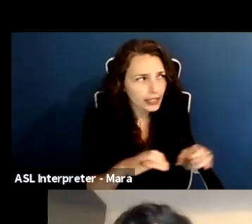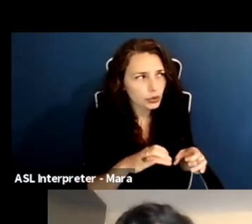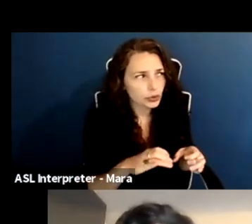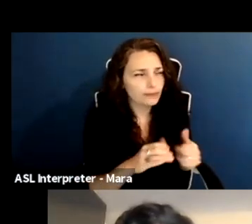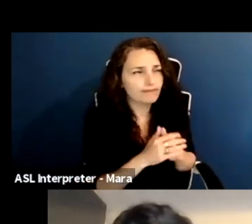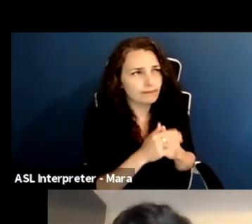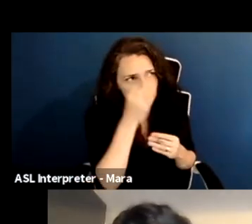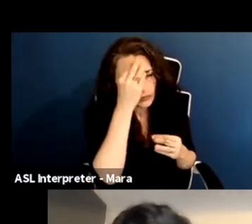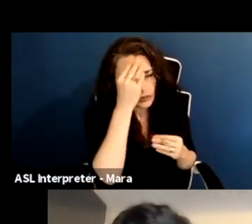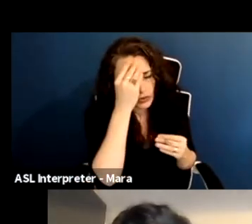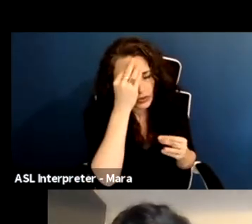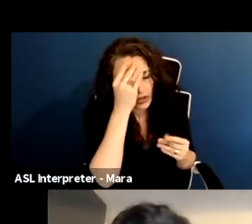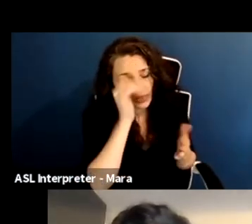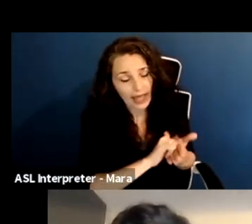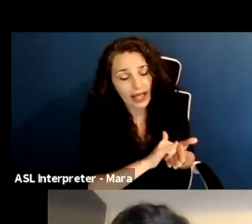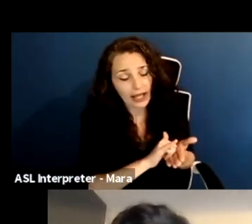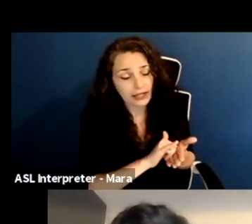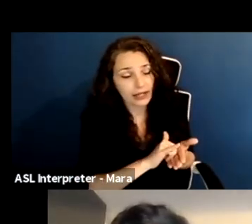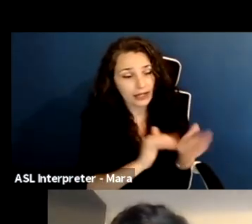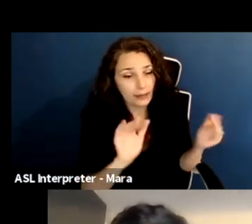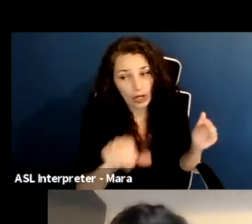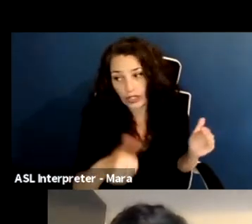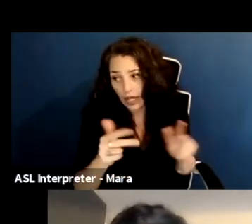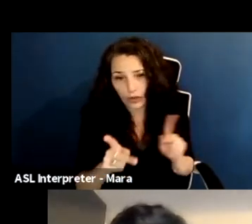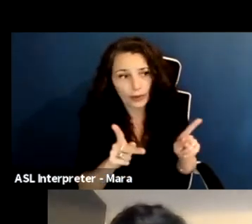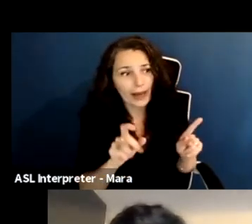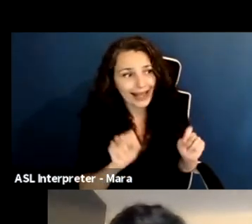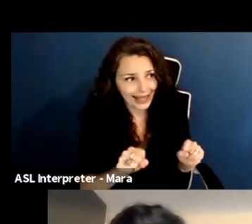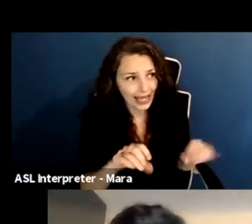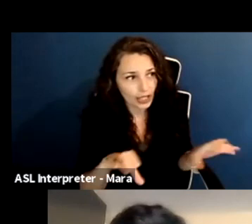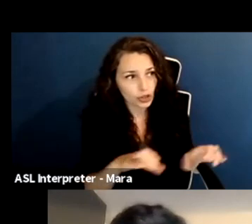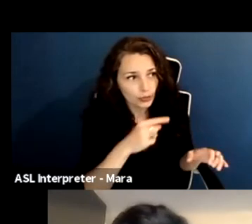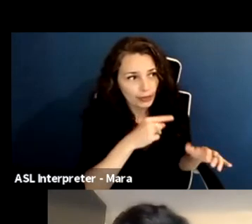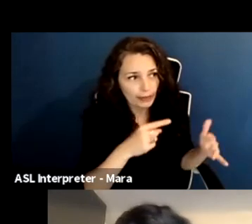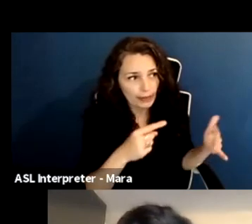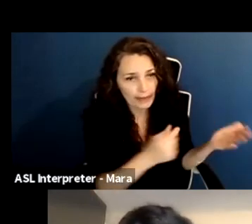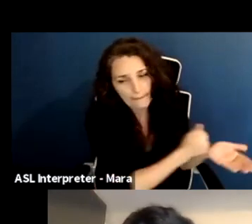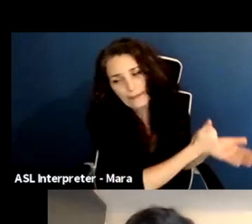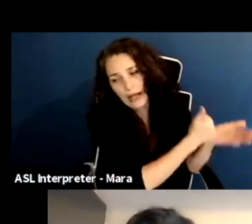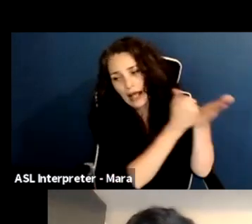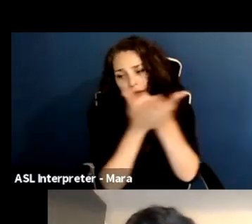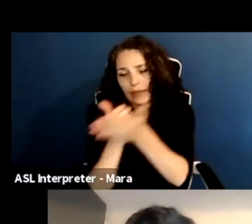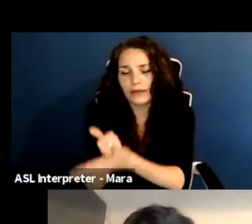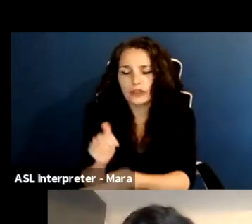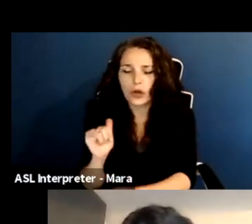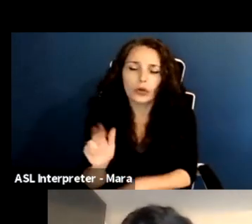"so that I can help other people, so that I can use that." And that's sort of what happened with me, right?